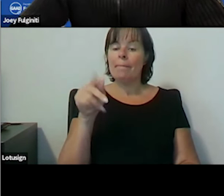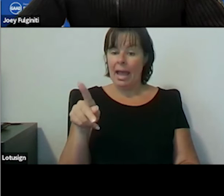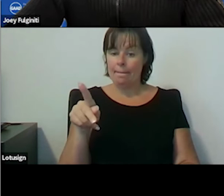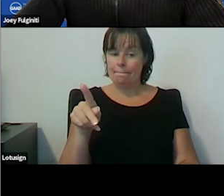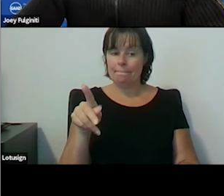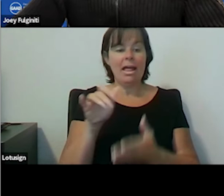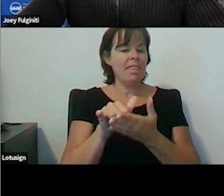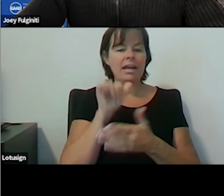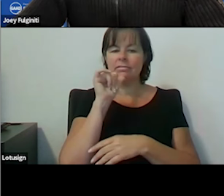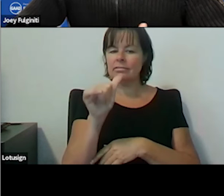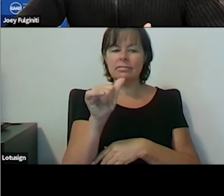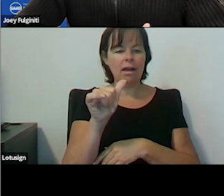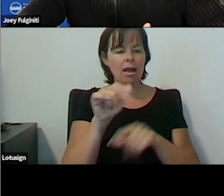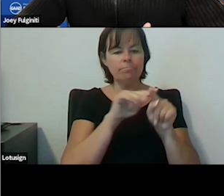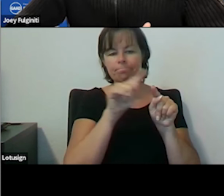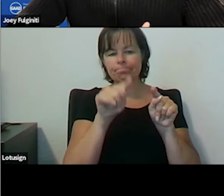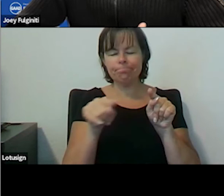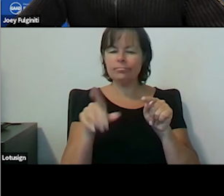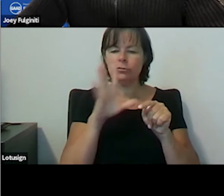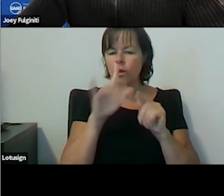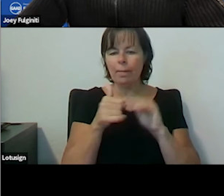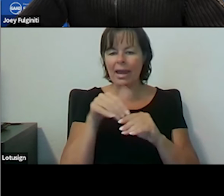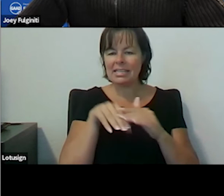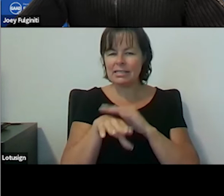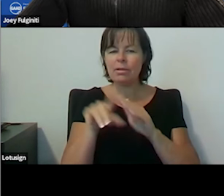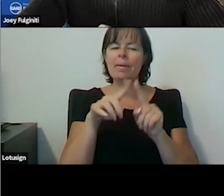into anything with accessibility but it's a it's an old journey map that I built for a client